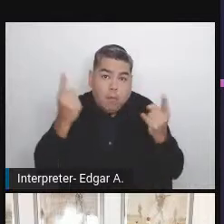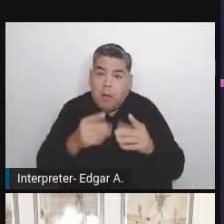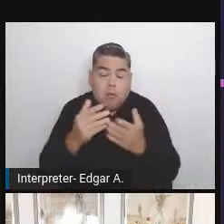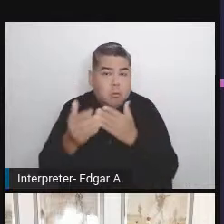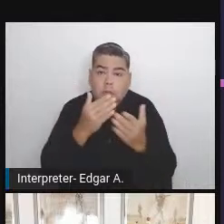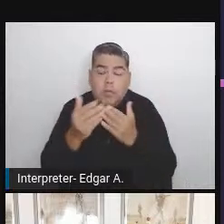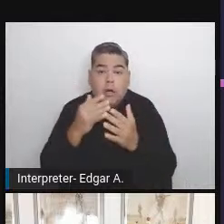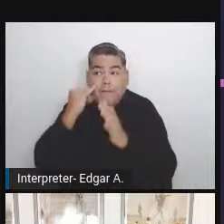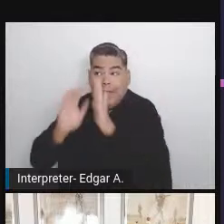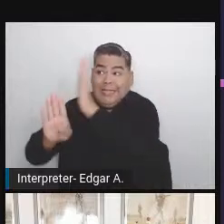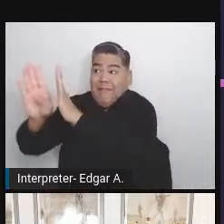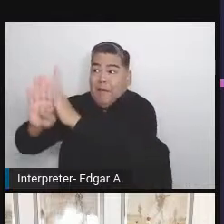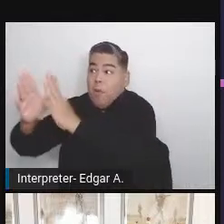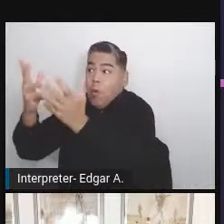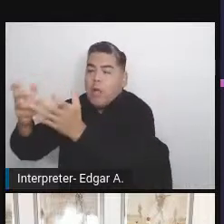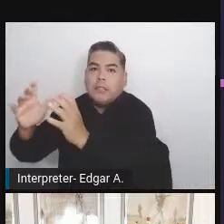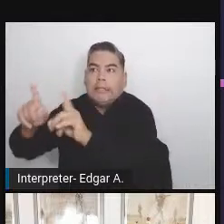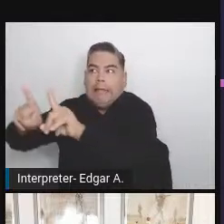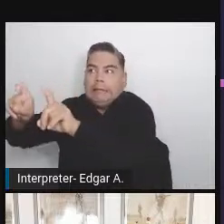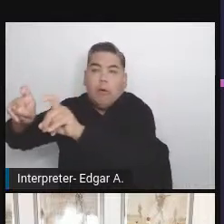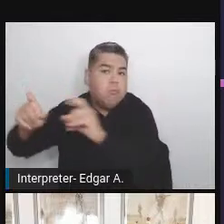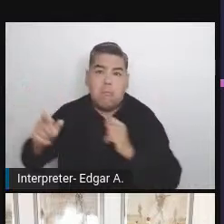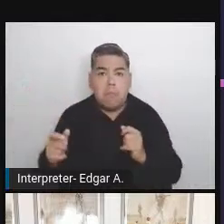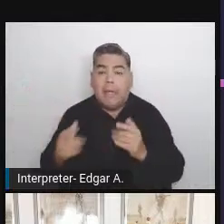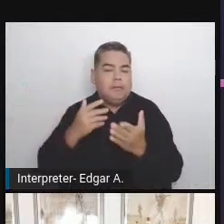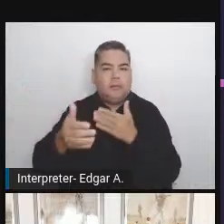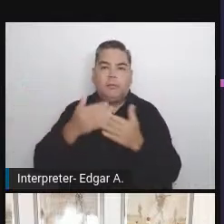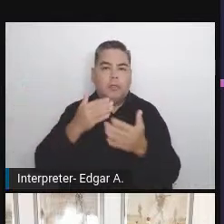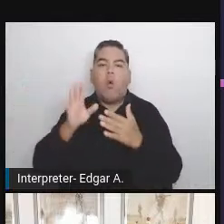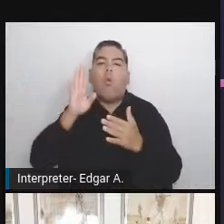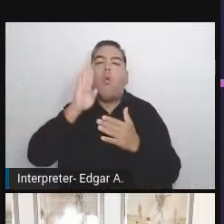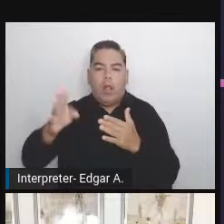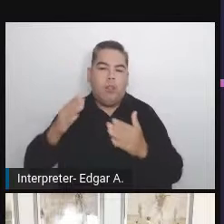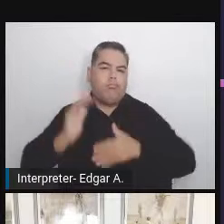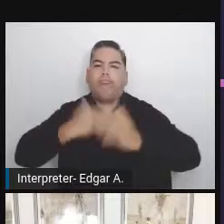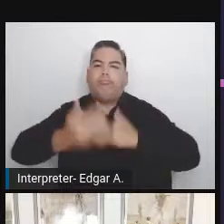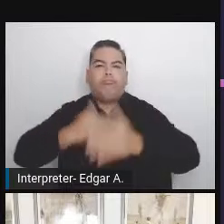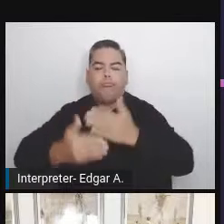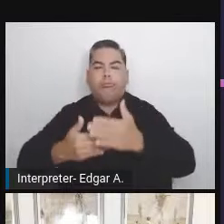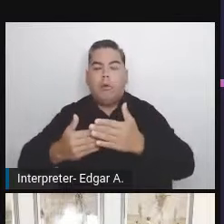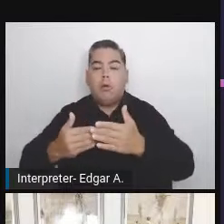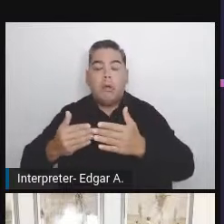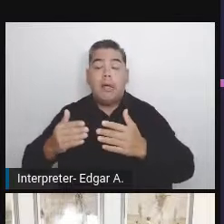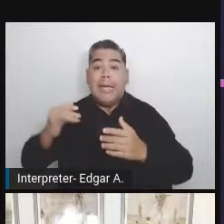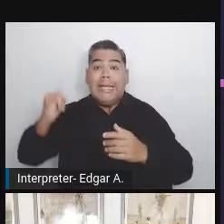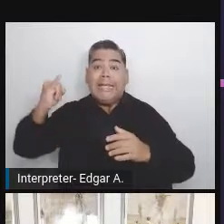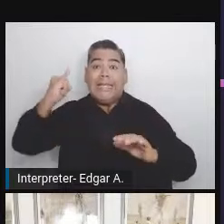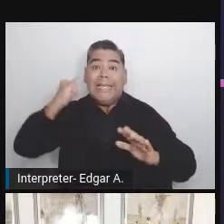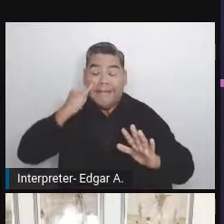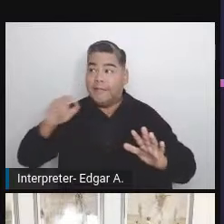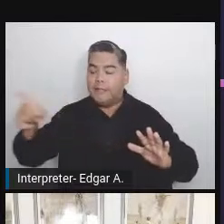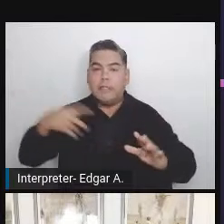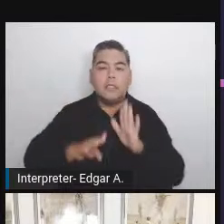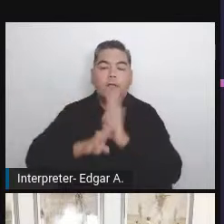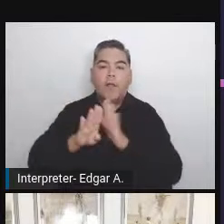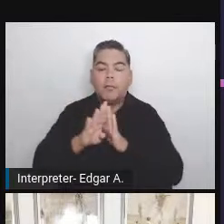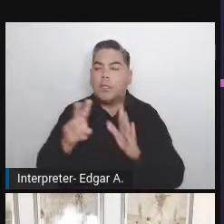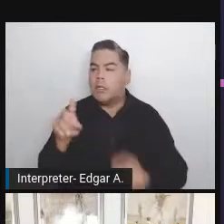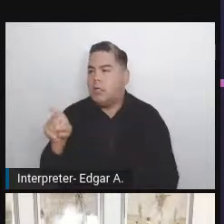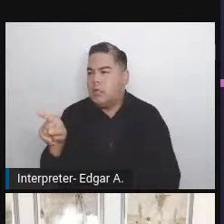It can be a true eye-opener for many developers because like a mansion, this testing will happen whether the developer wants it or not.